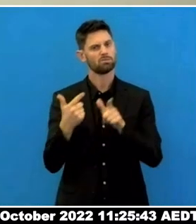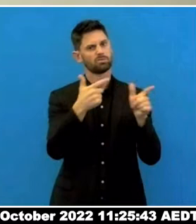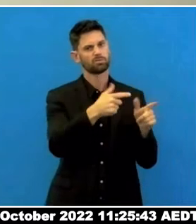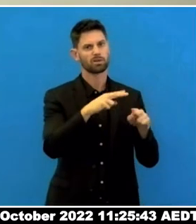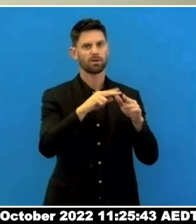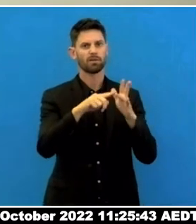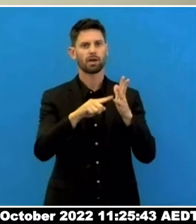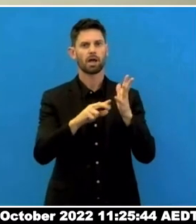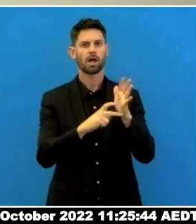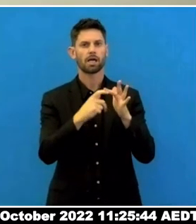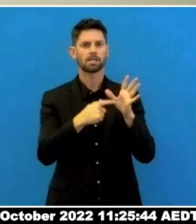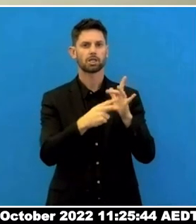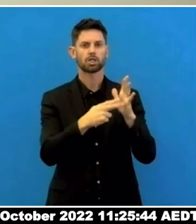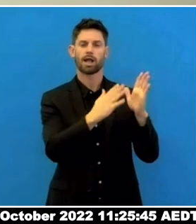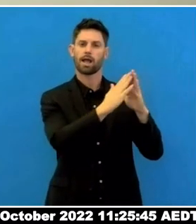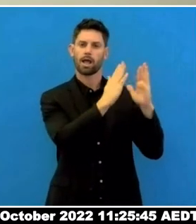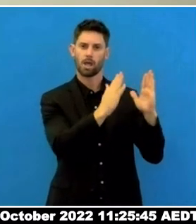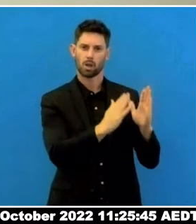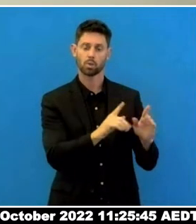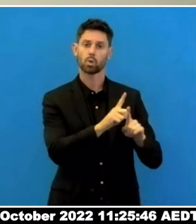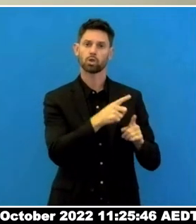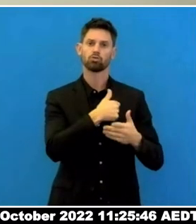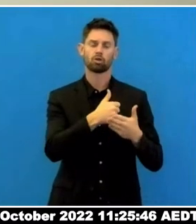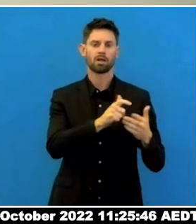And I go to the mosque to pray each Friday."